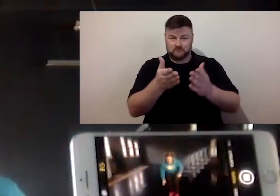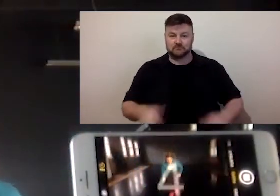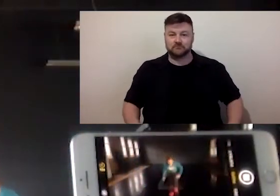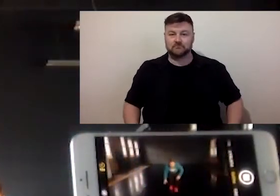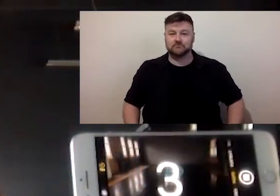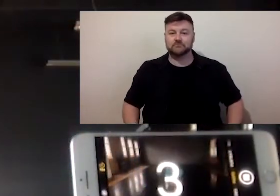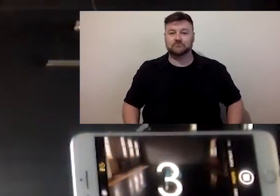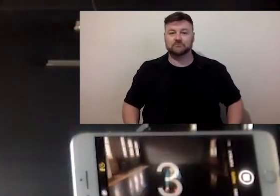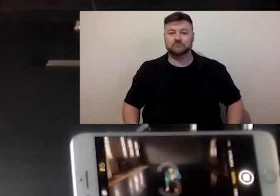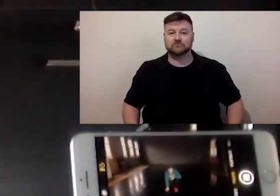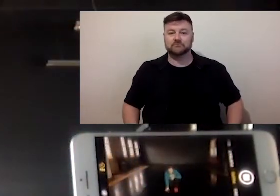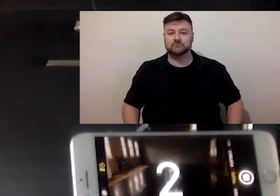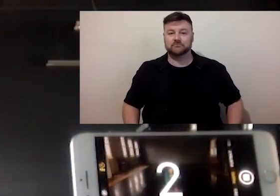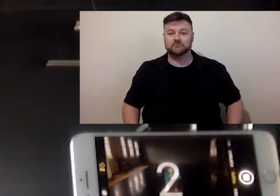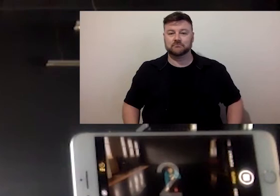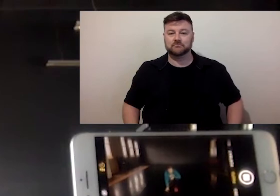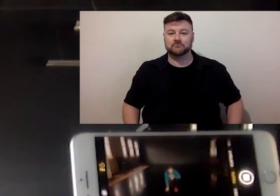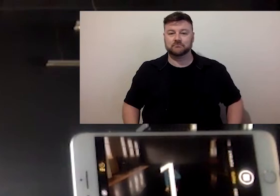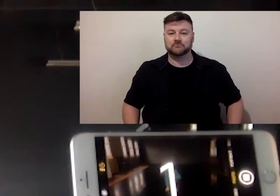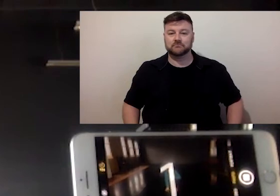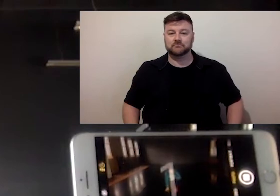to downstage.